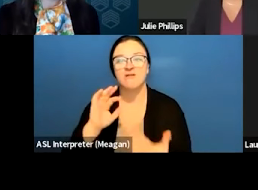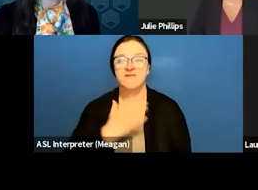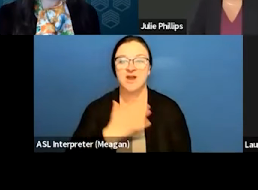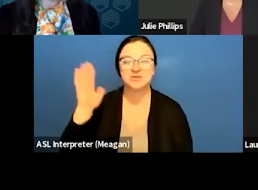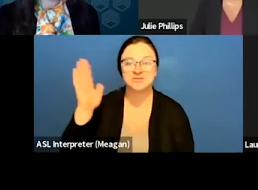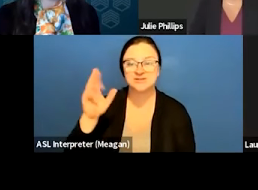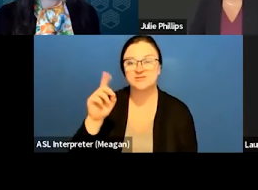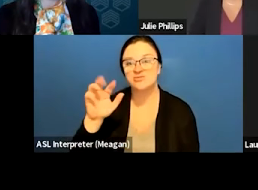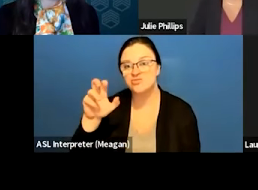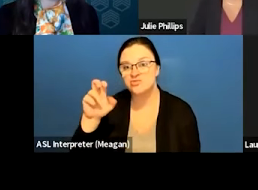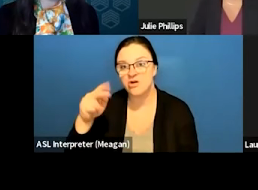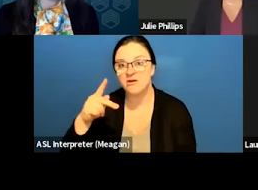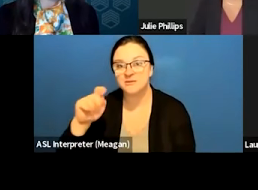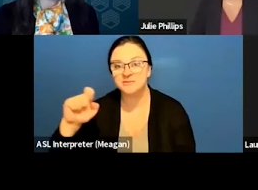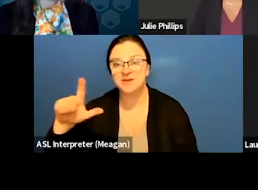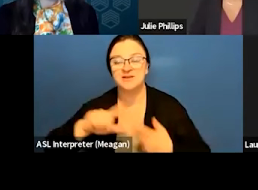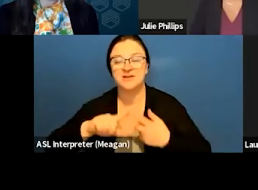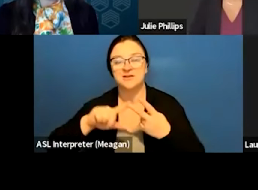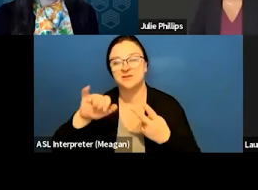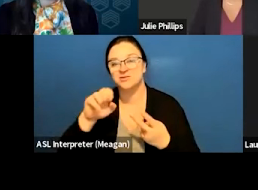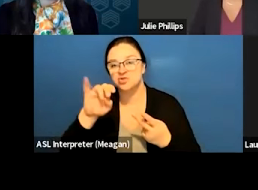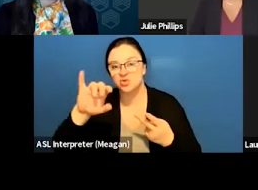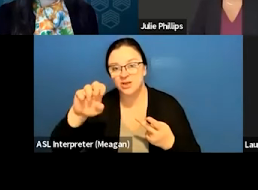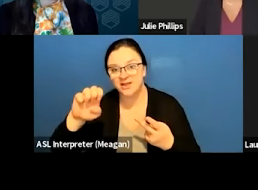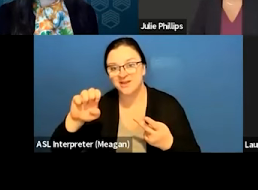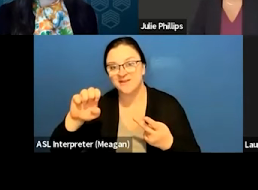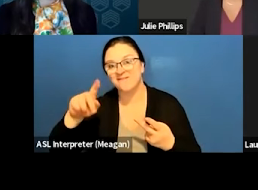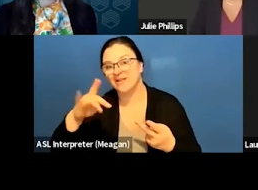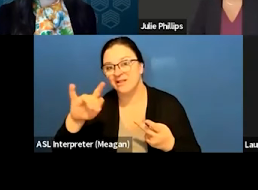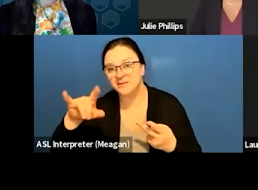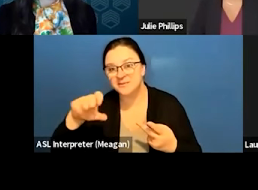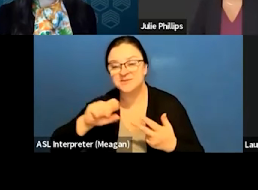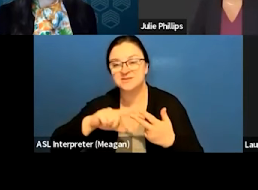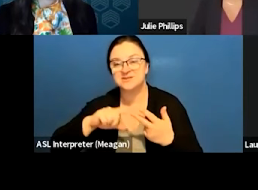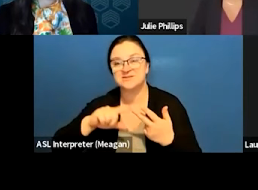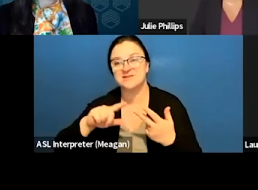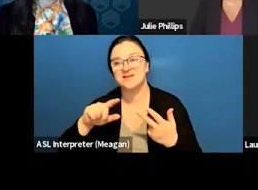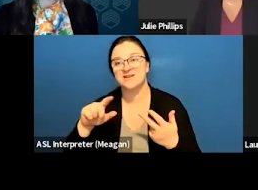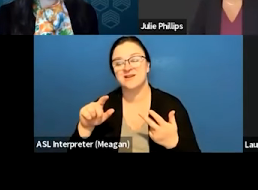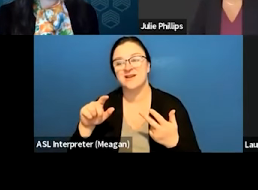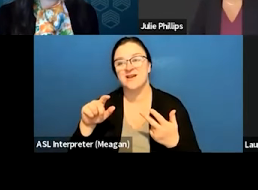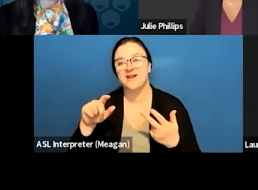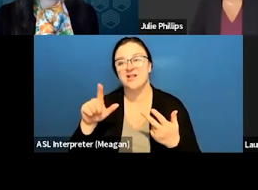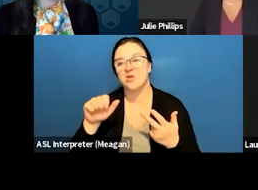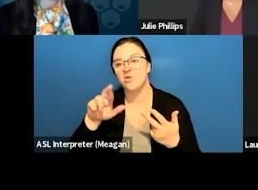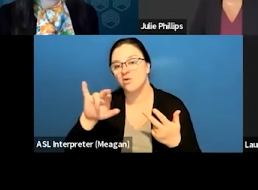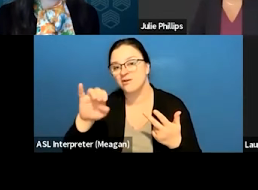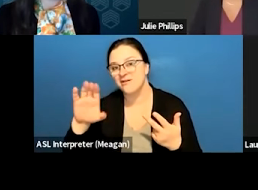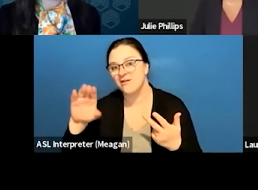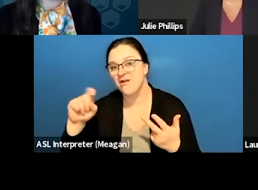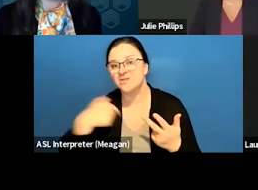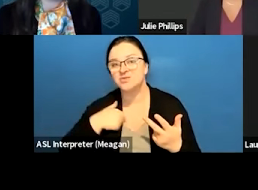Julie Phillips, Laurie Cox, and we have a Certificate of Attendance for anybody in the audience